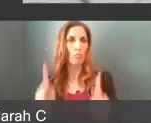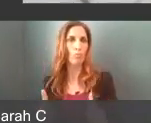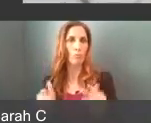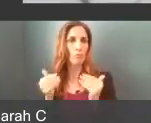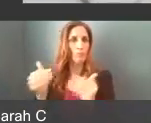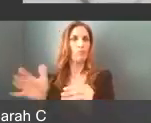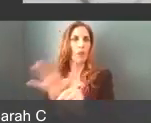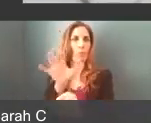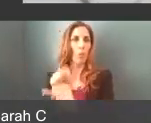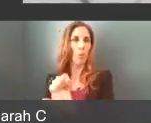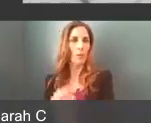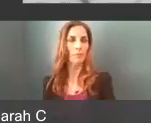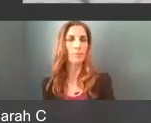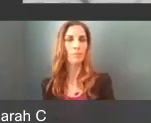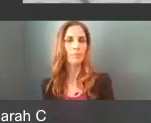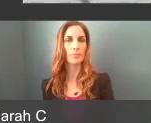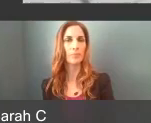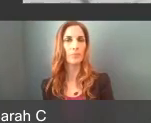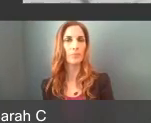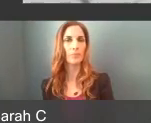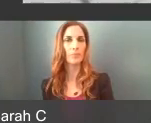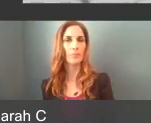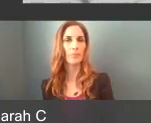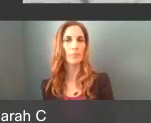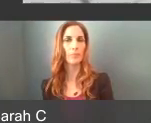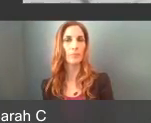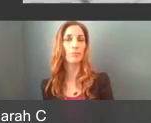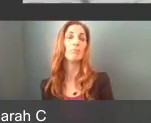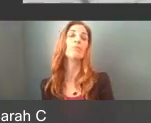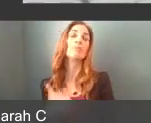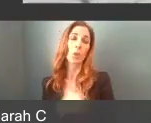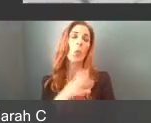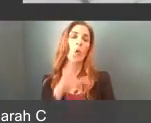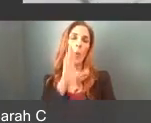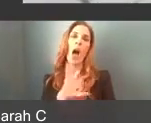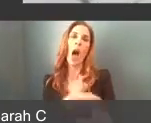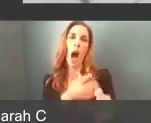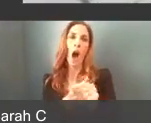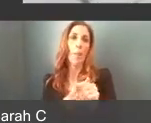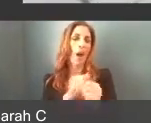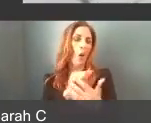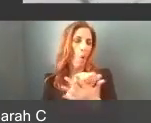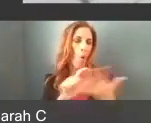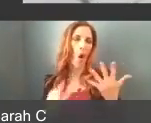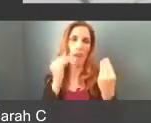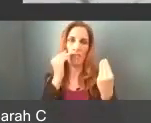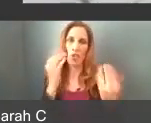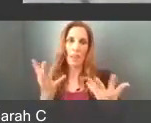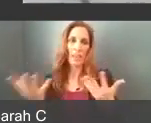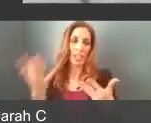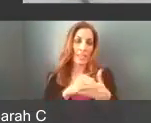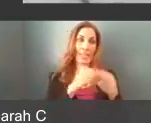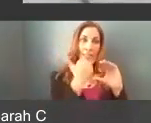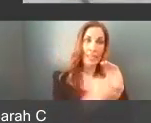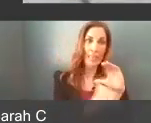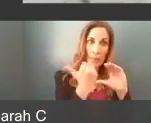So we will be updating all of our information that is contained in the email to an individual